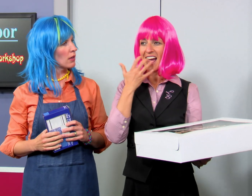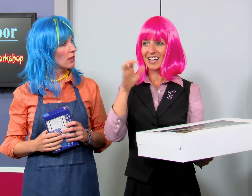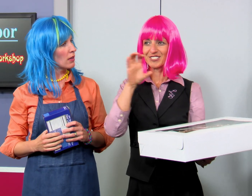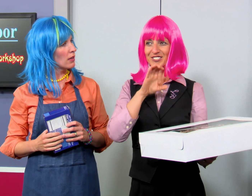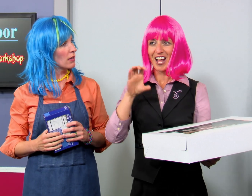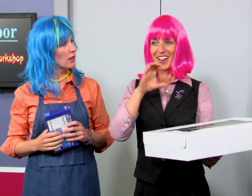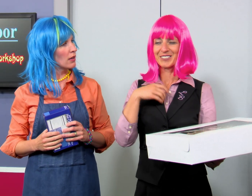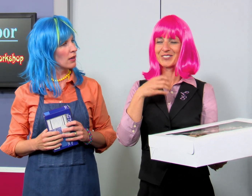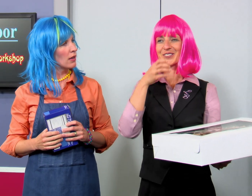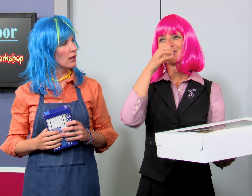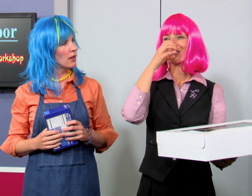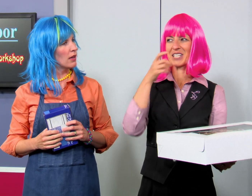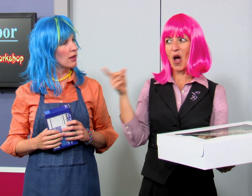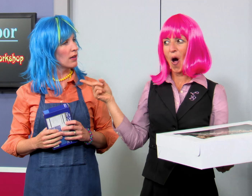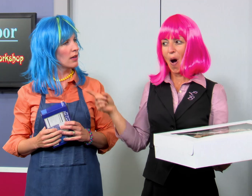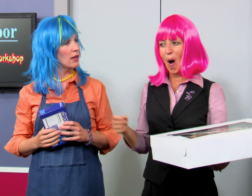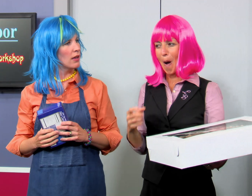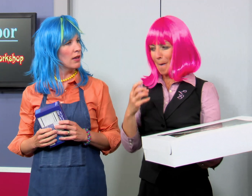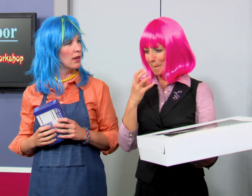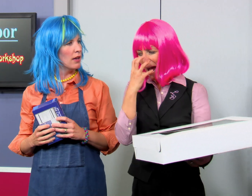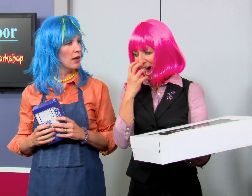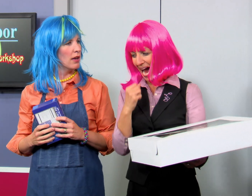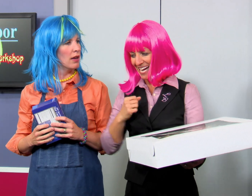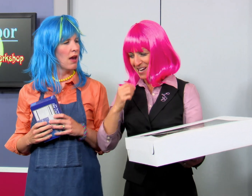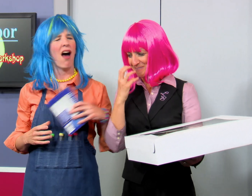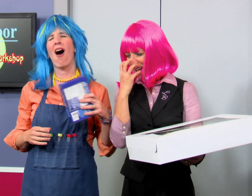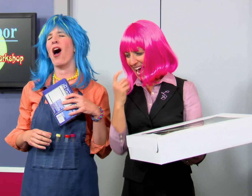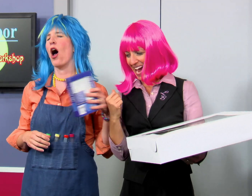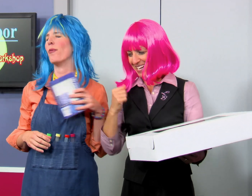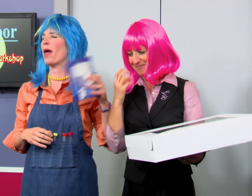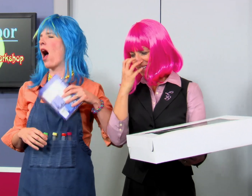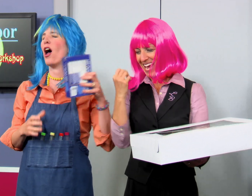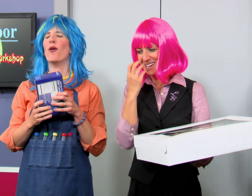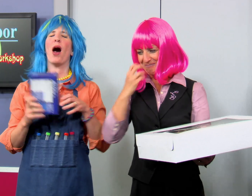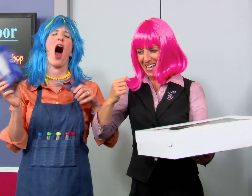I DRANK YOUR COCOA. YOU WERE REALLY MAD!